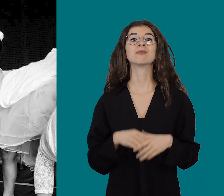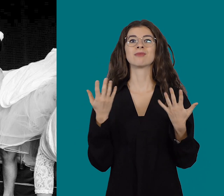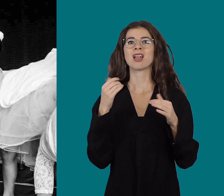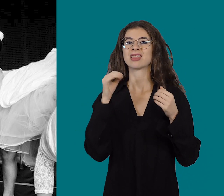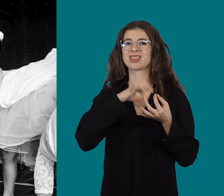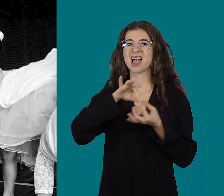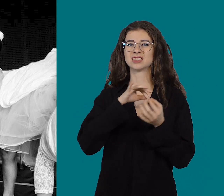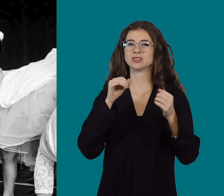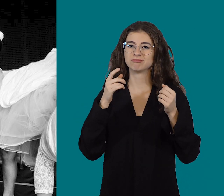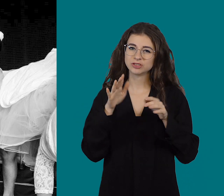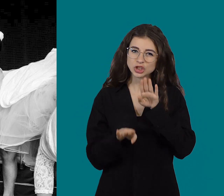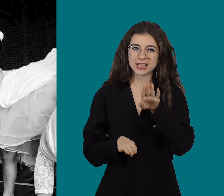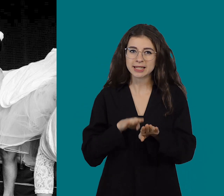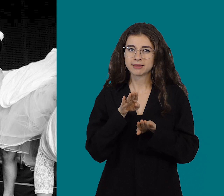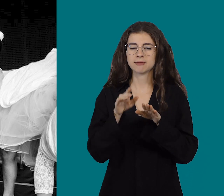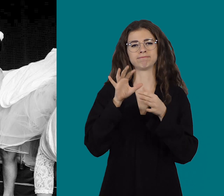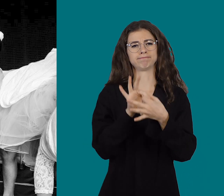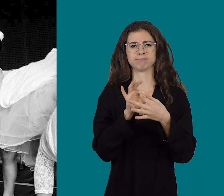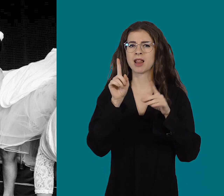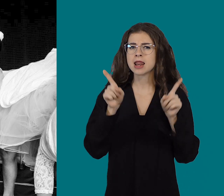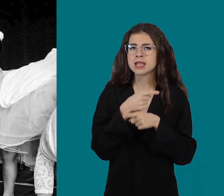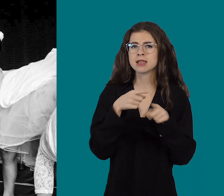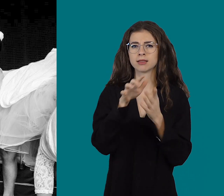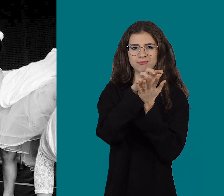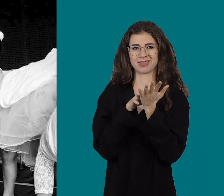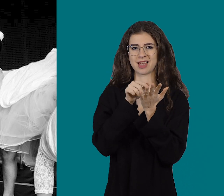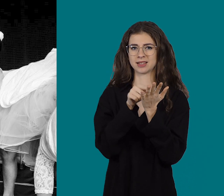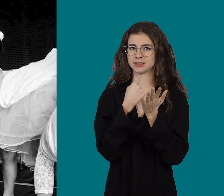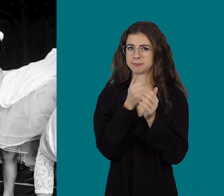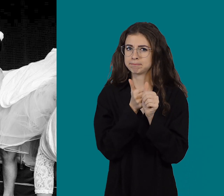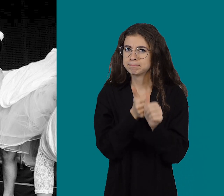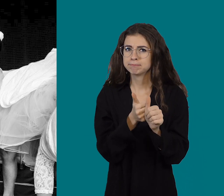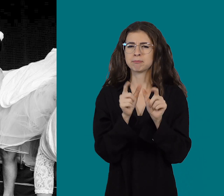In addition to the dance steps, Gabriella pays attention to the lyrics of the song,